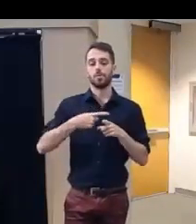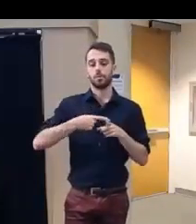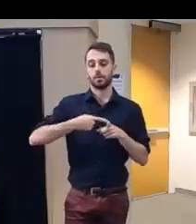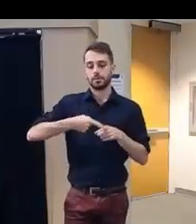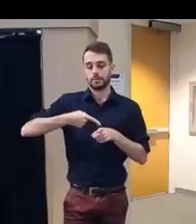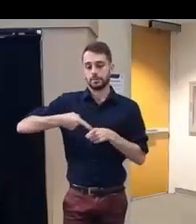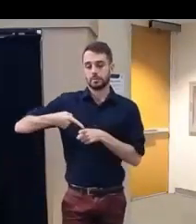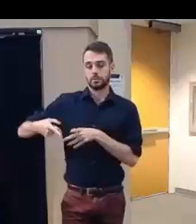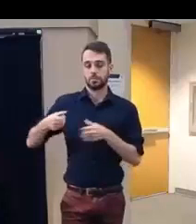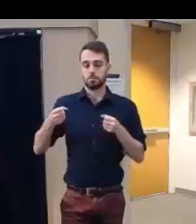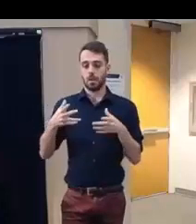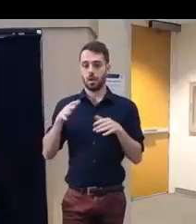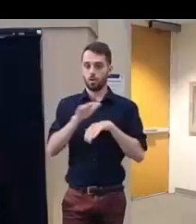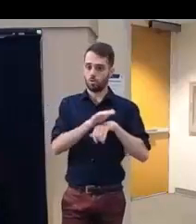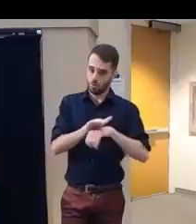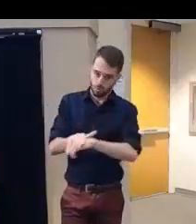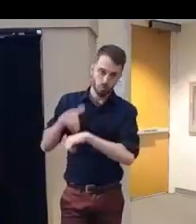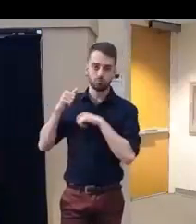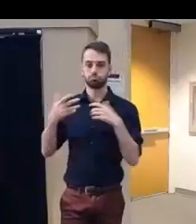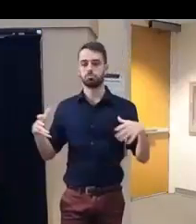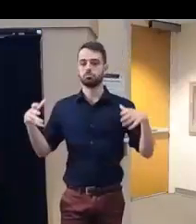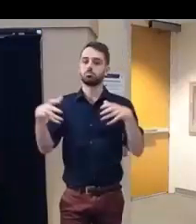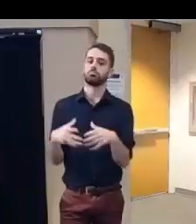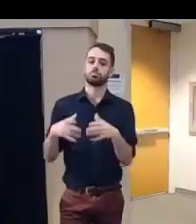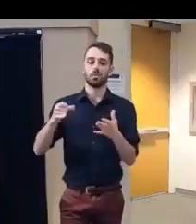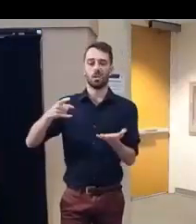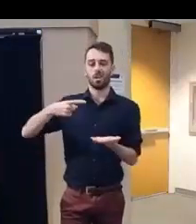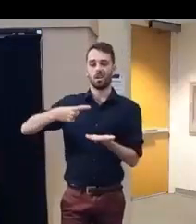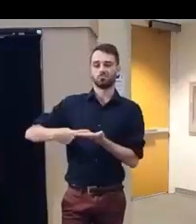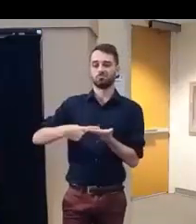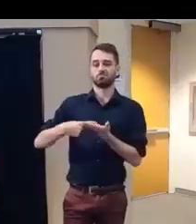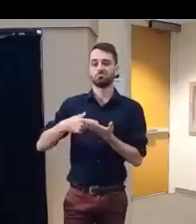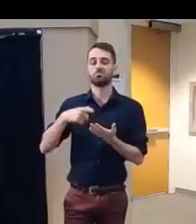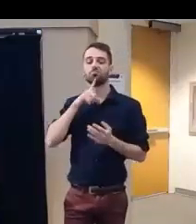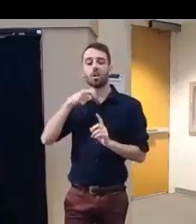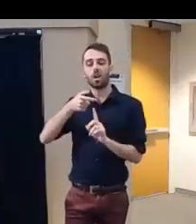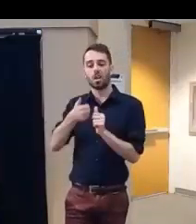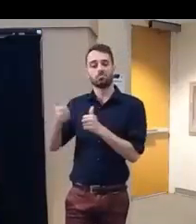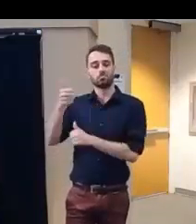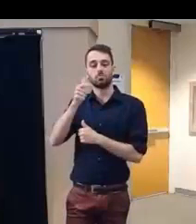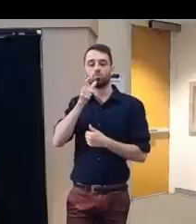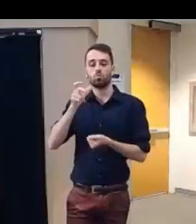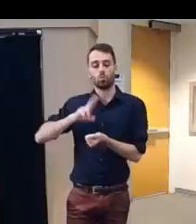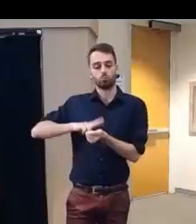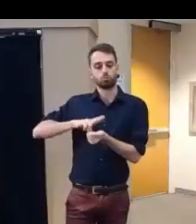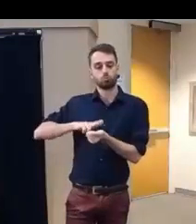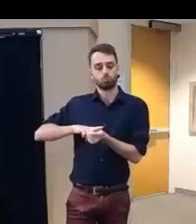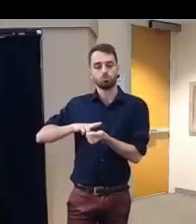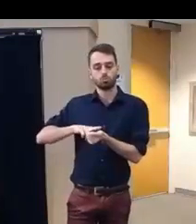where we get the whole team together and that's a nurse-led nursing LED team meeting